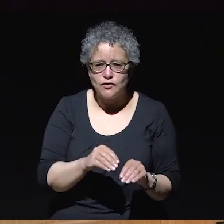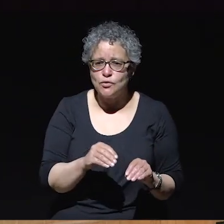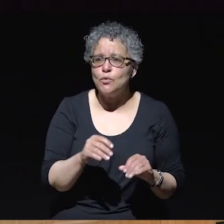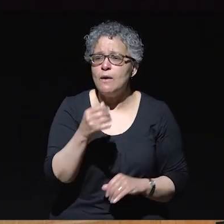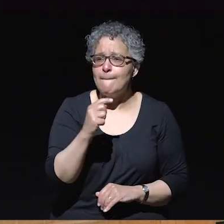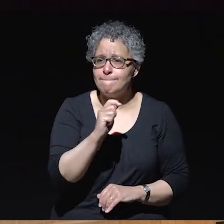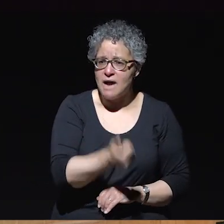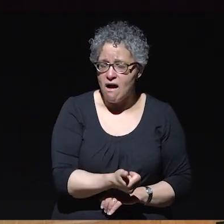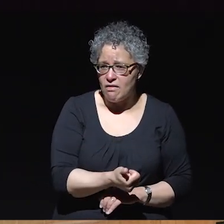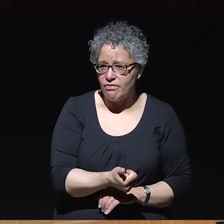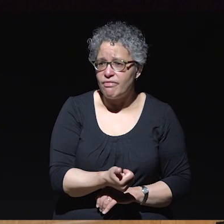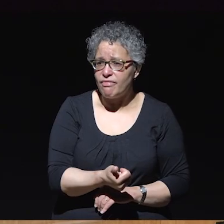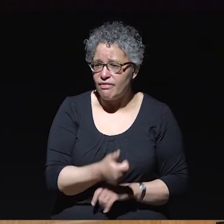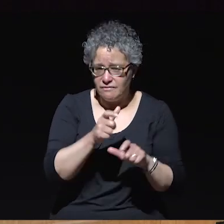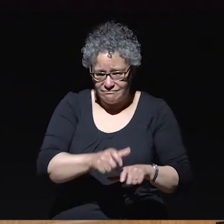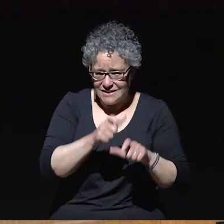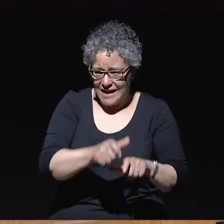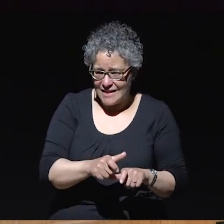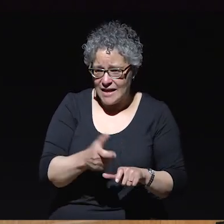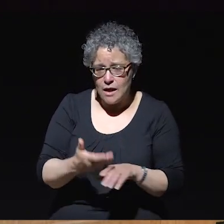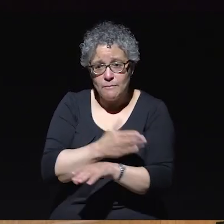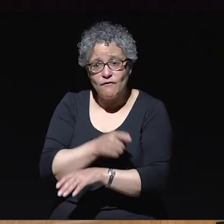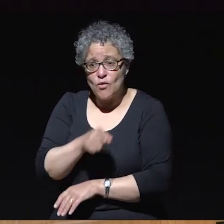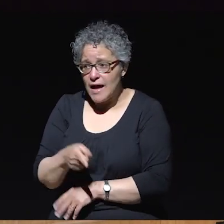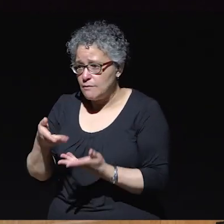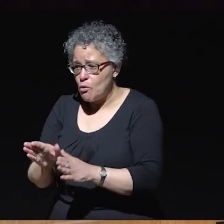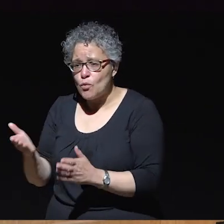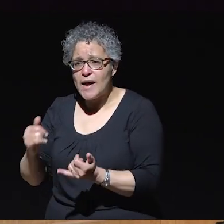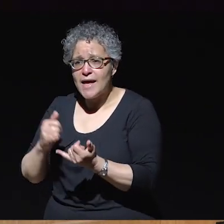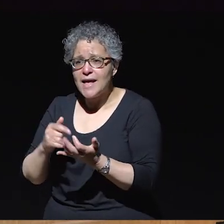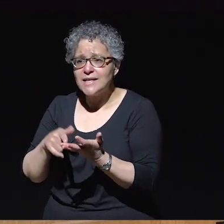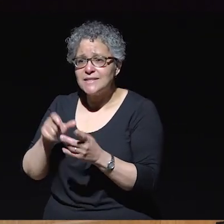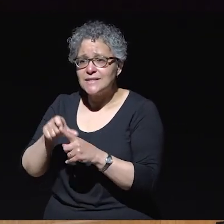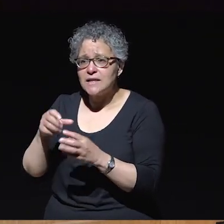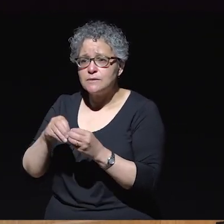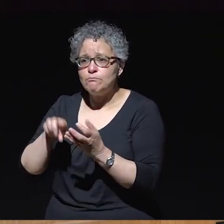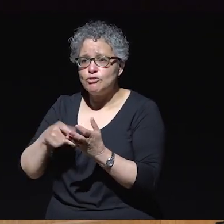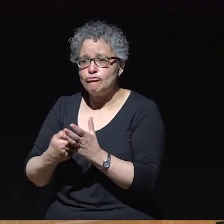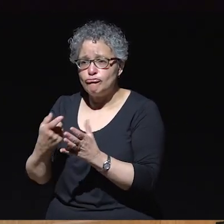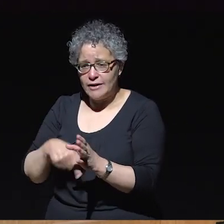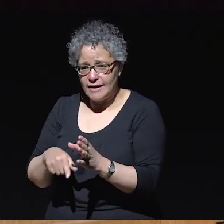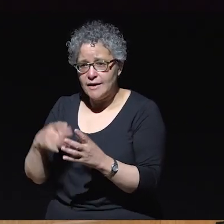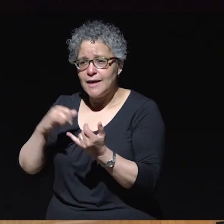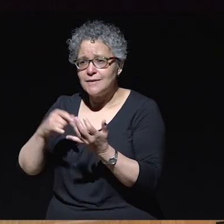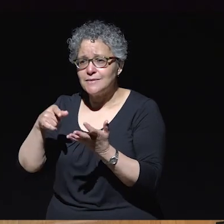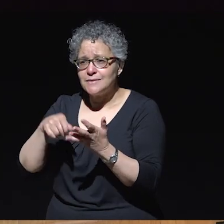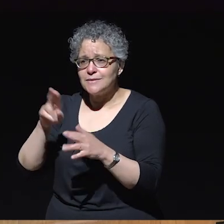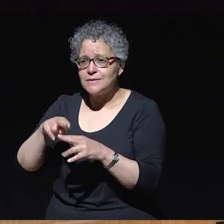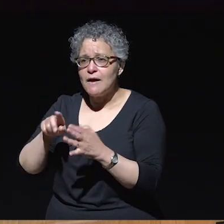Prior to that, of course, he was born in Sudbury in Suffolk, he had actually practiced in Ipswich and had actually come, importantly I think, to London